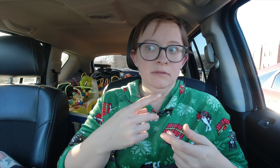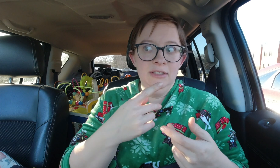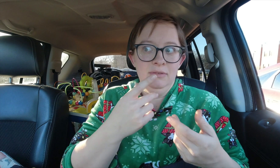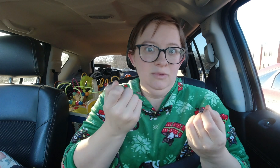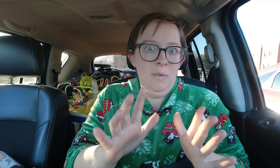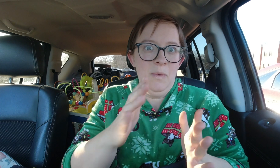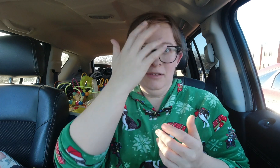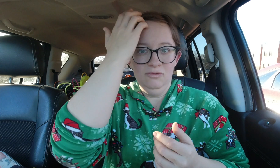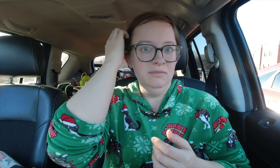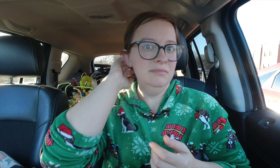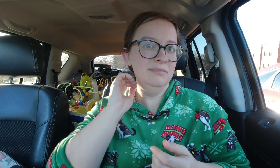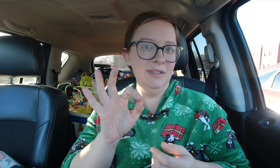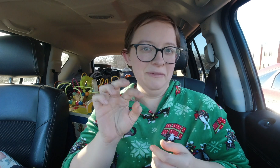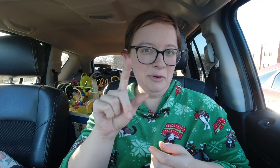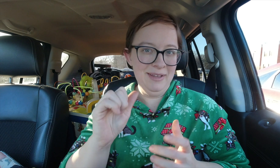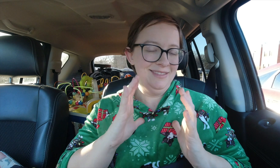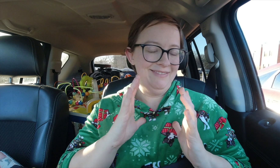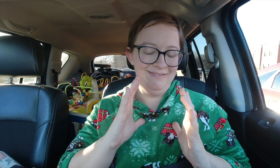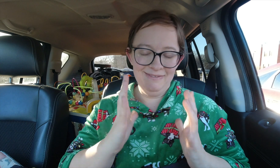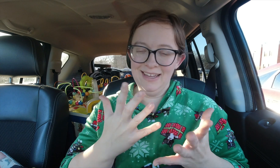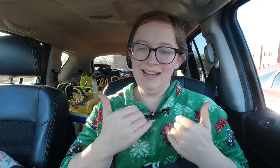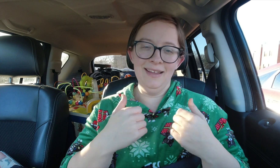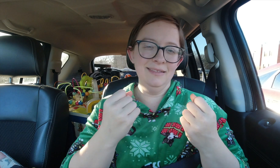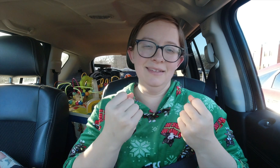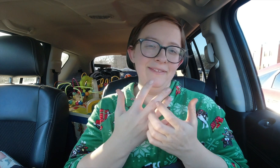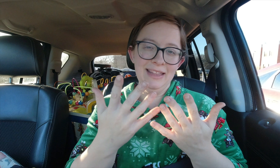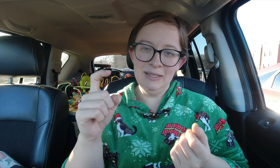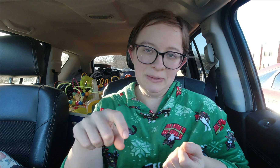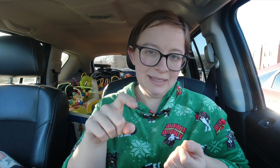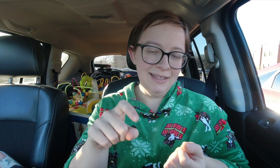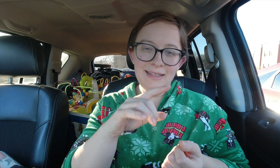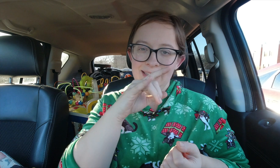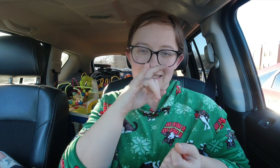mental, physical, they just don't want to... formula is perfectly fine.